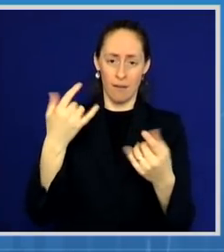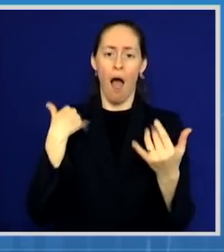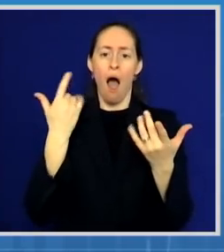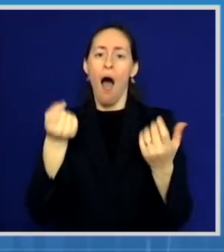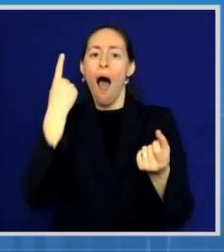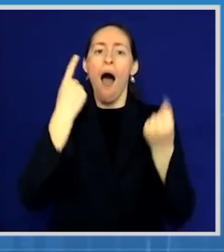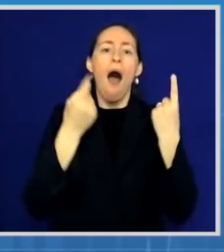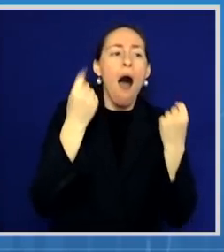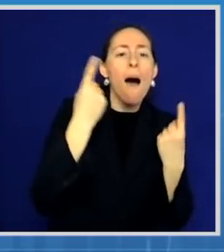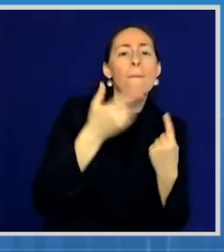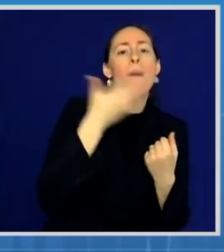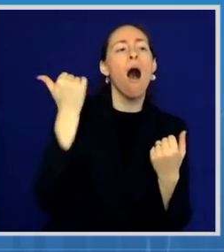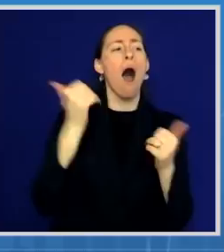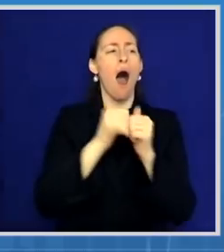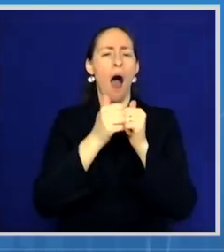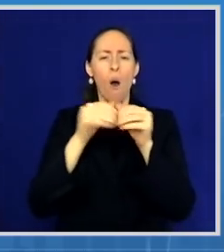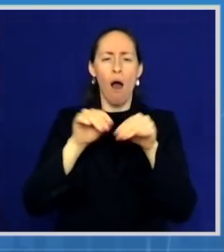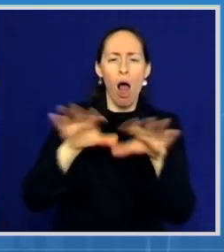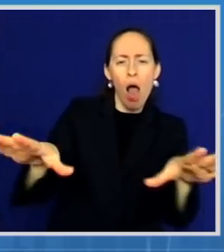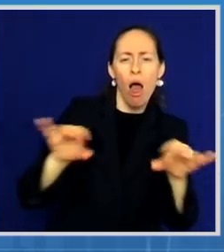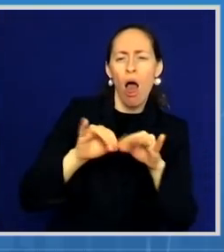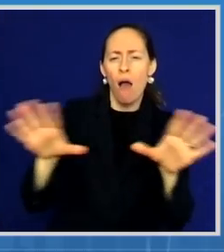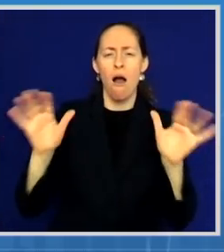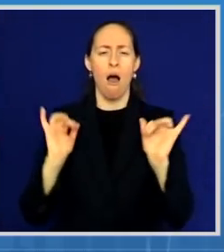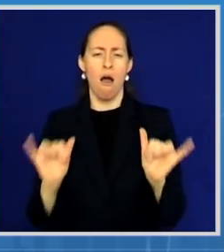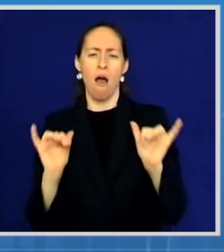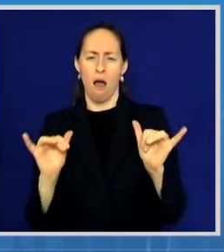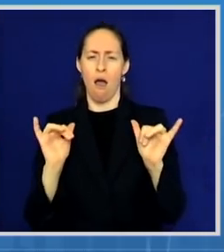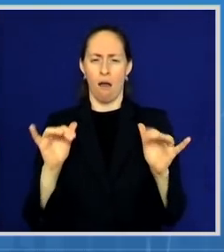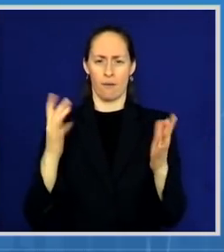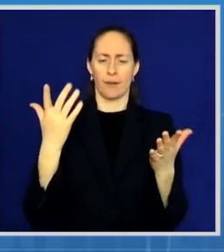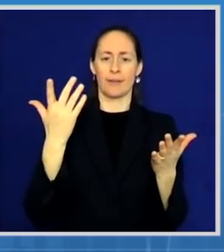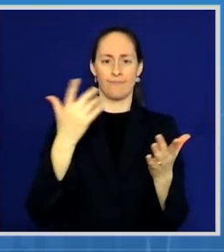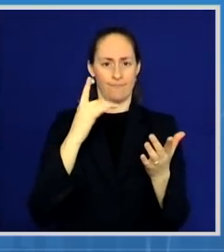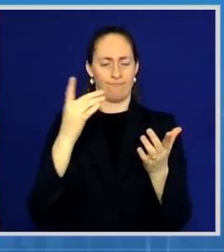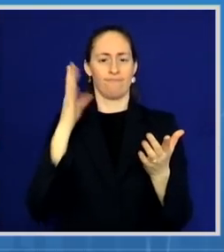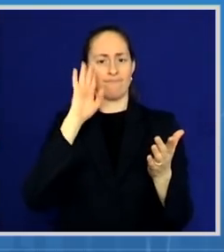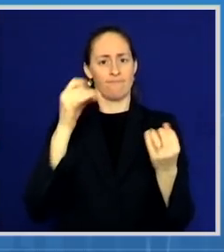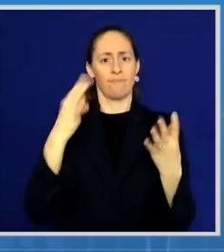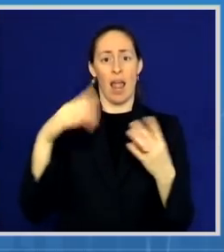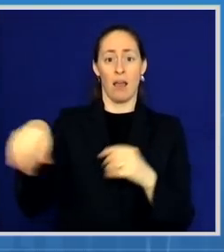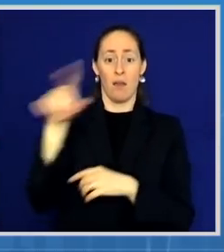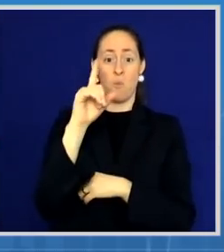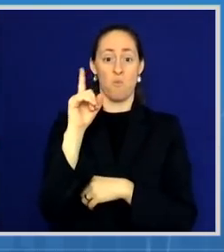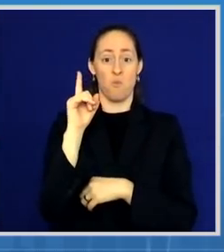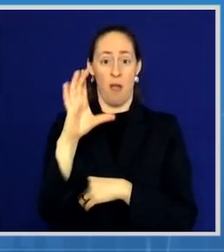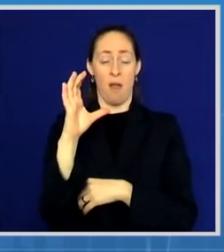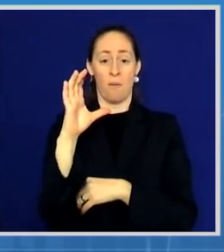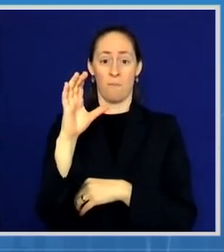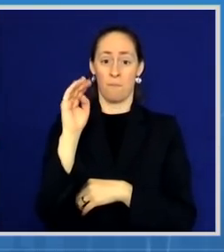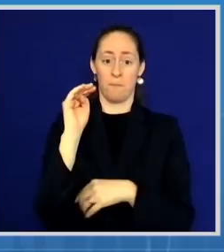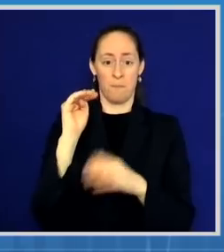and with 100 million Americans fully vaccinated as of today, we continue to move ahead in our progress